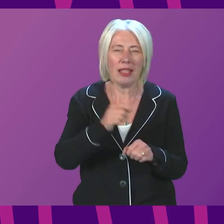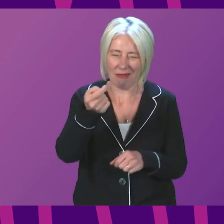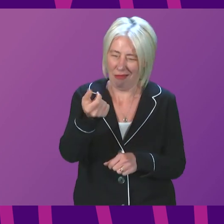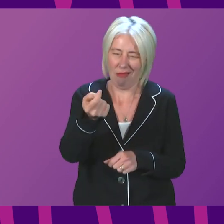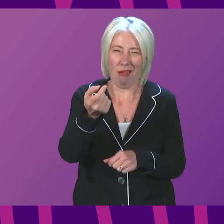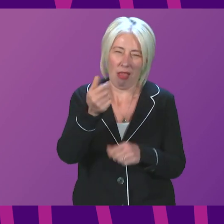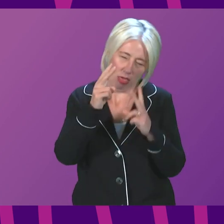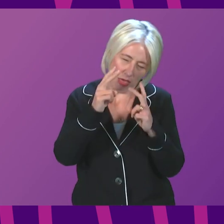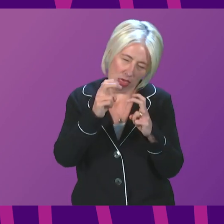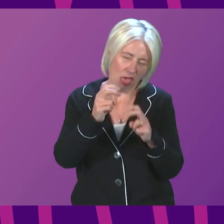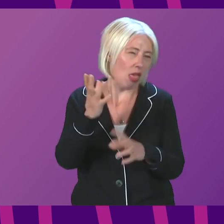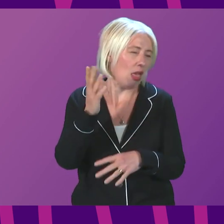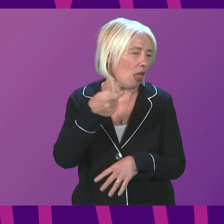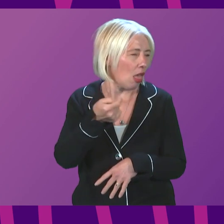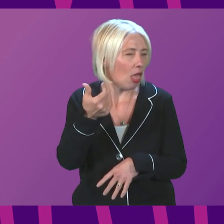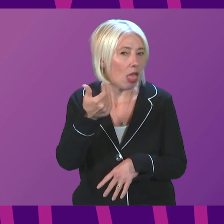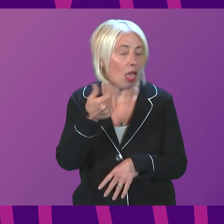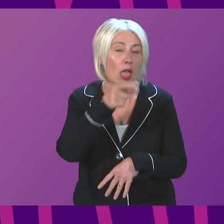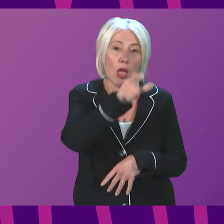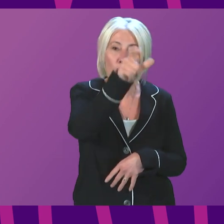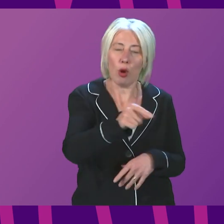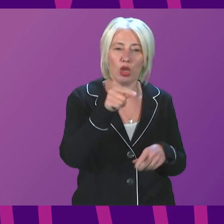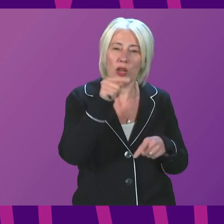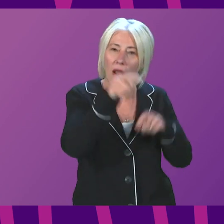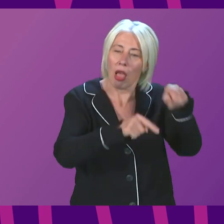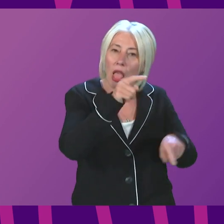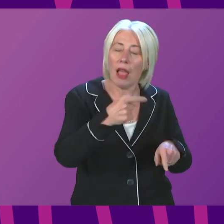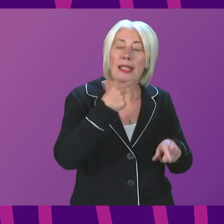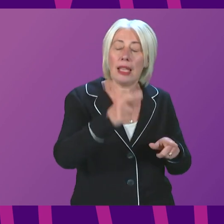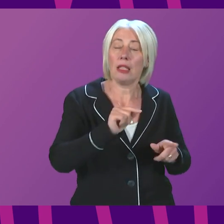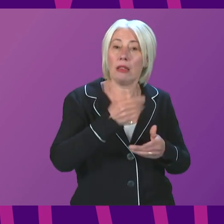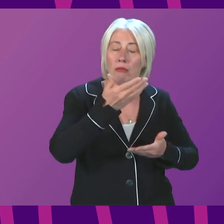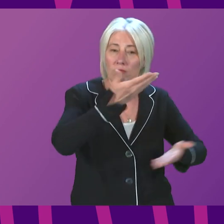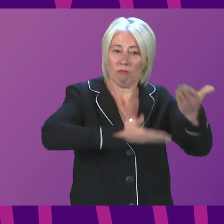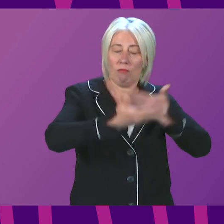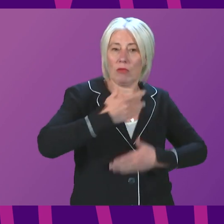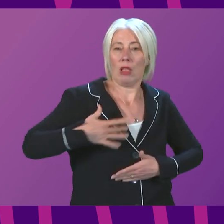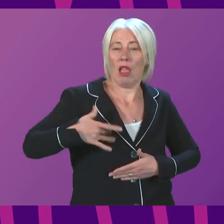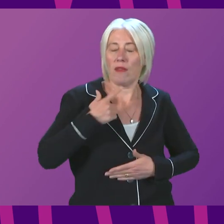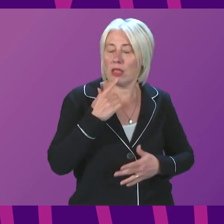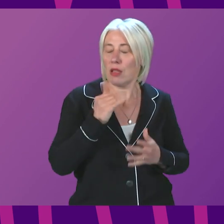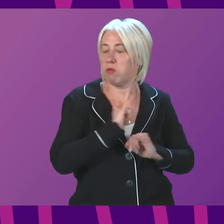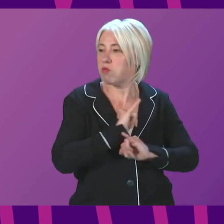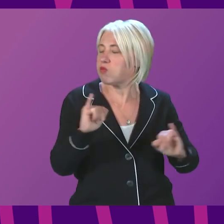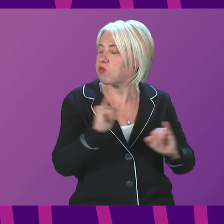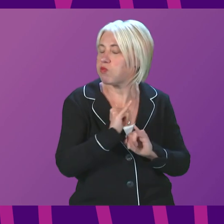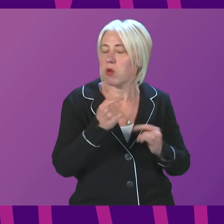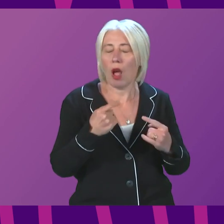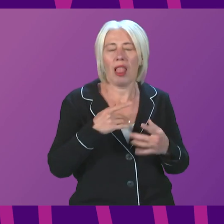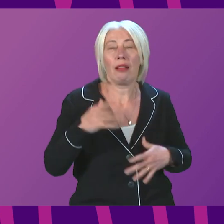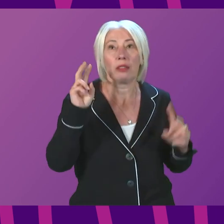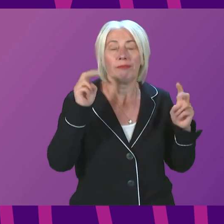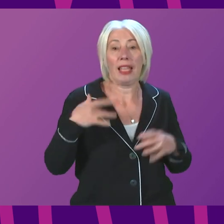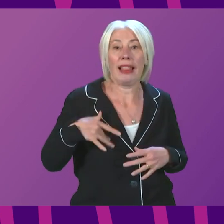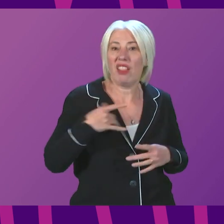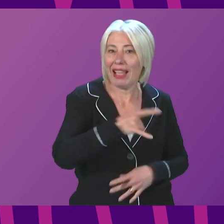He described his life as a result of the ordeal as “torture” and “a living hell”.